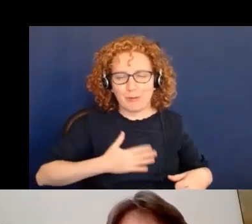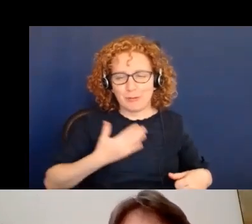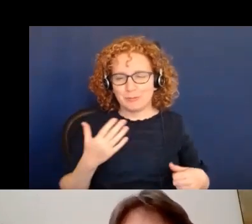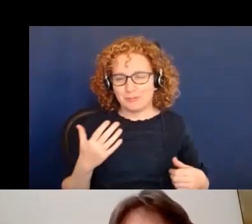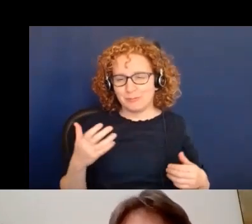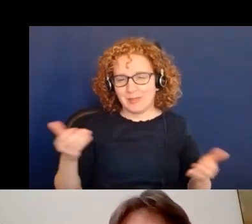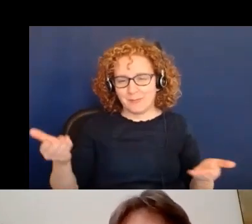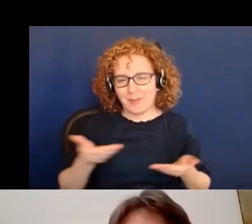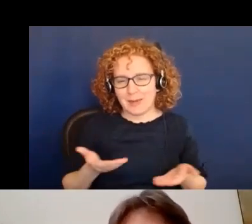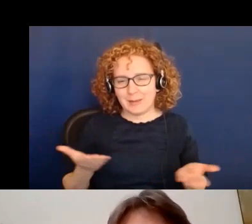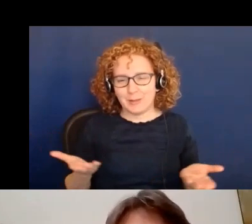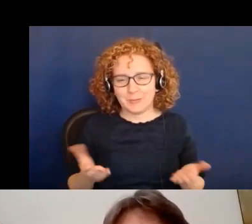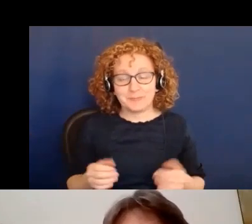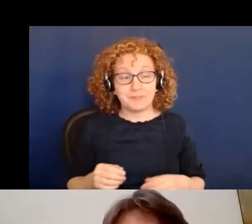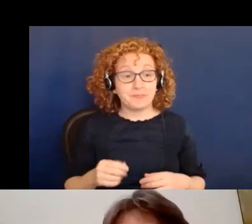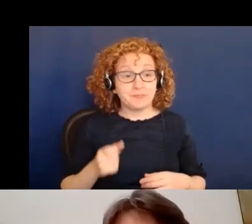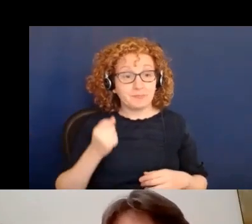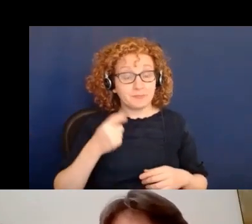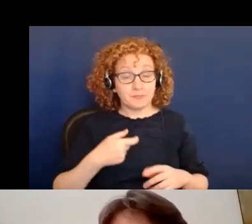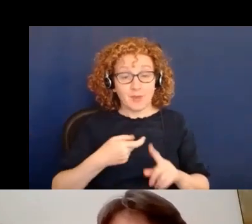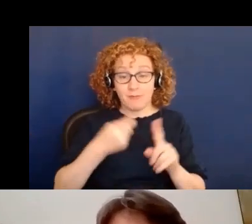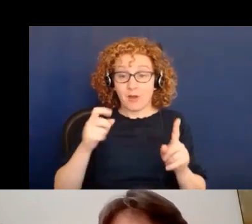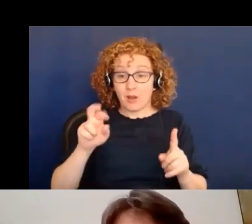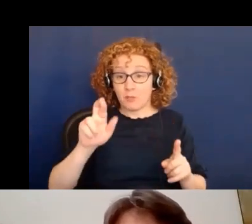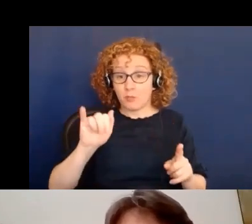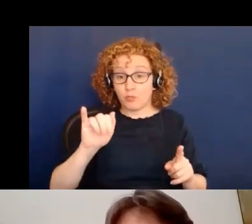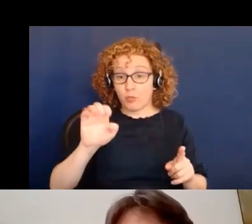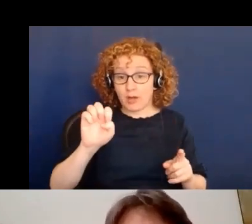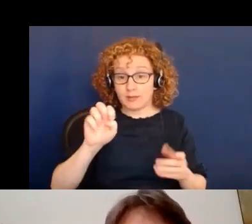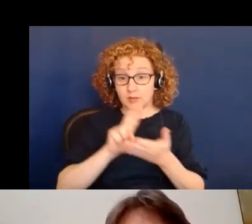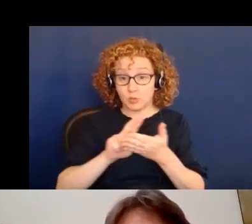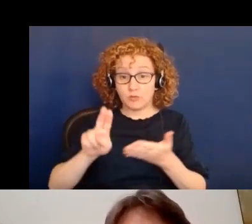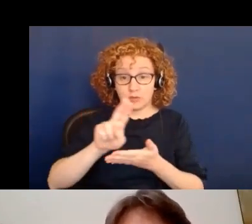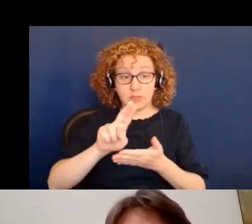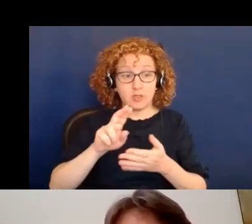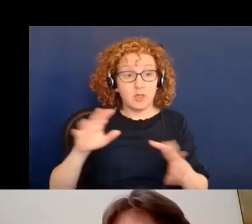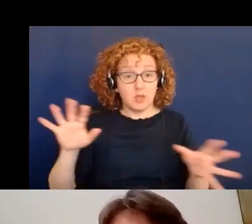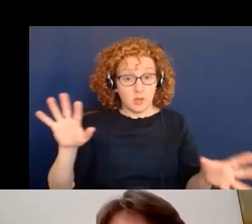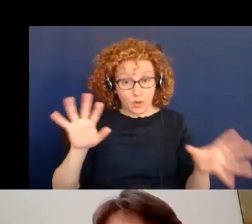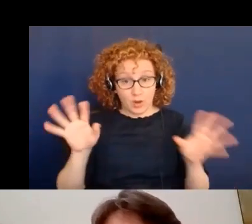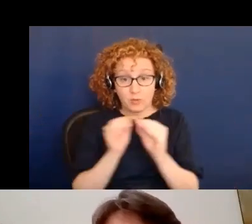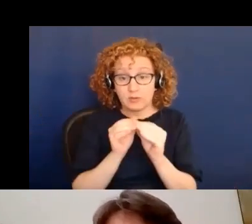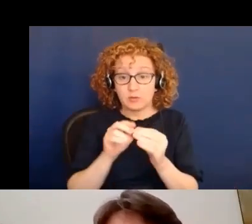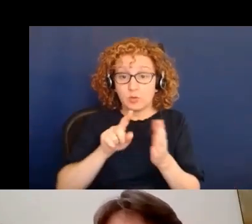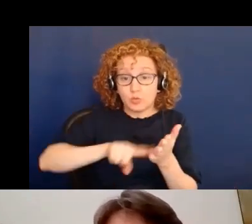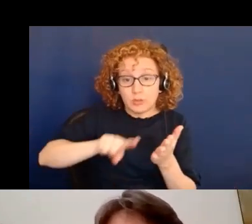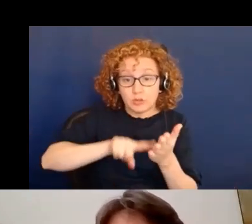we I'm coming from Rice University which is a comprehensive research institution um of